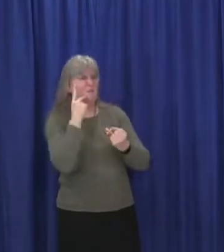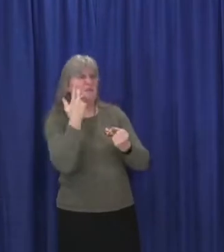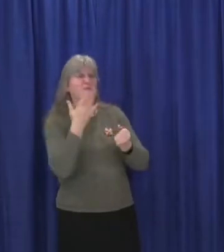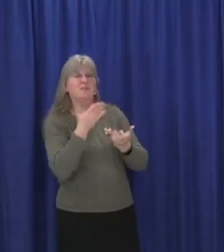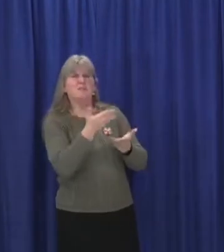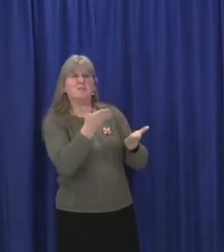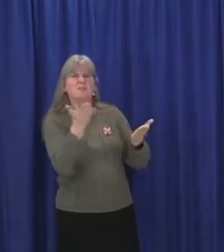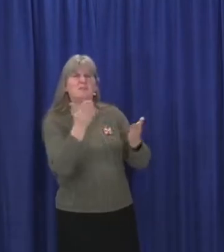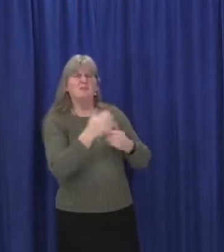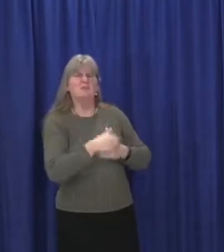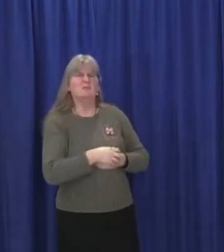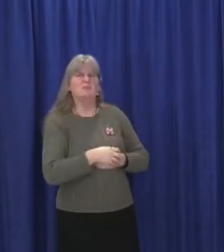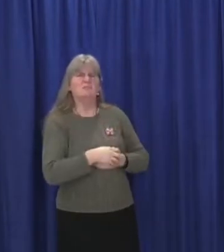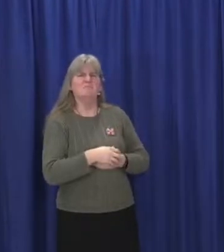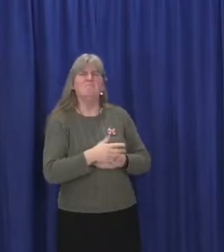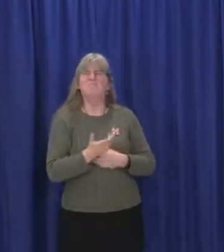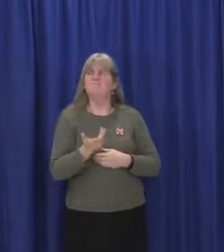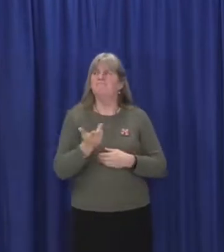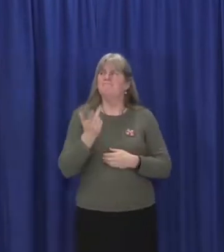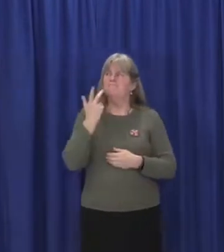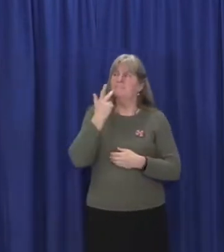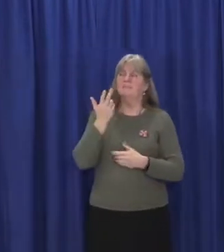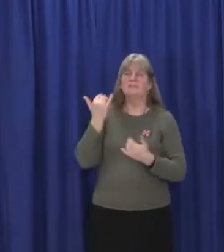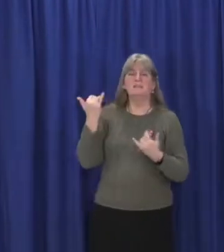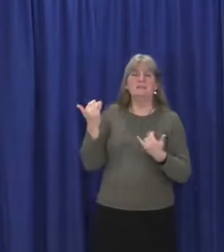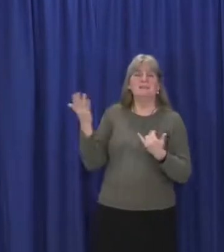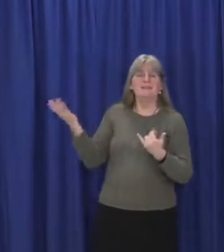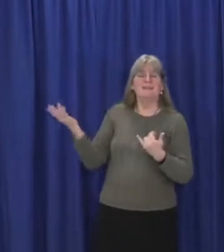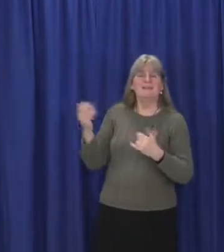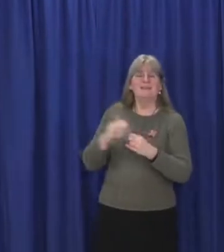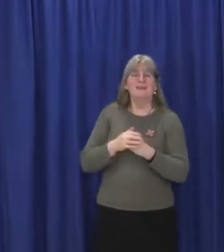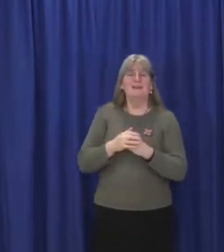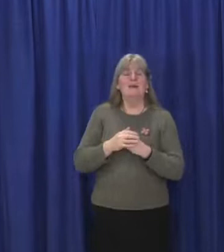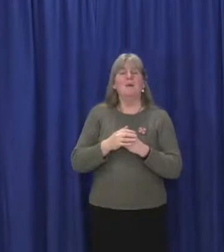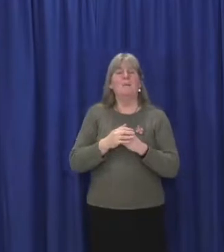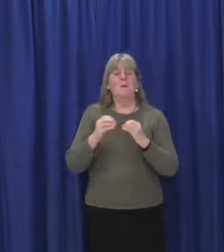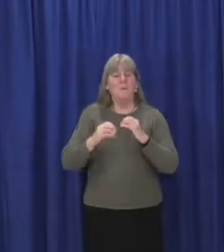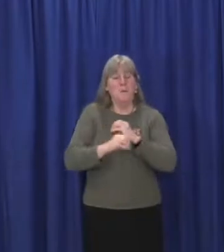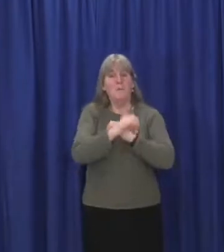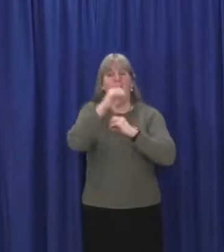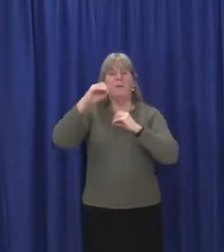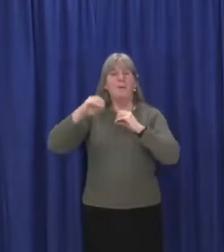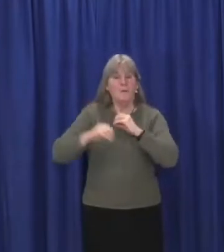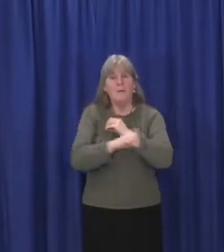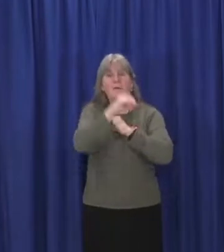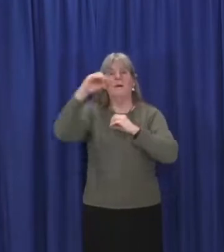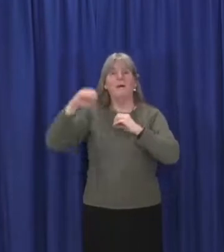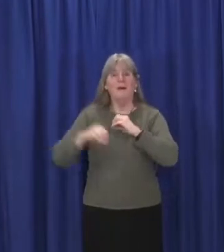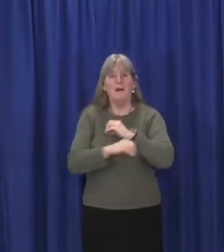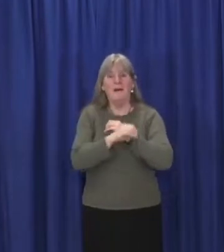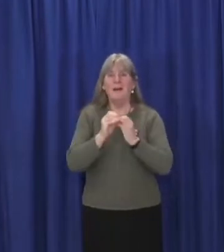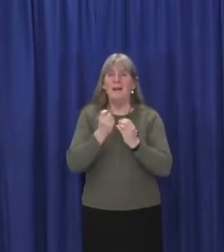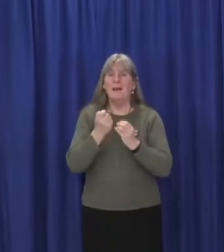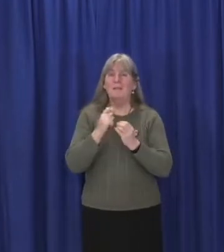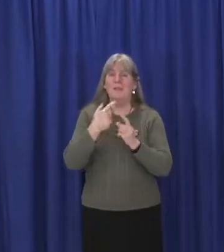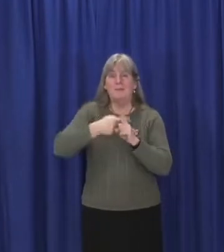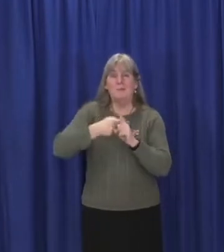If we look outside, we can see that the days are getting longer and the weather isn't warm right now. Although we know that there are